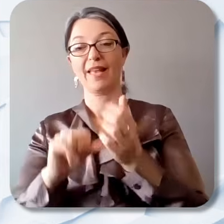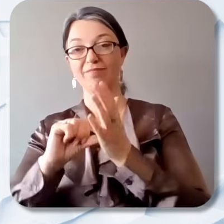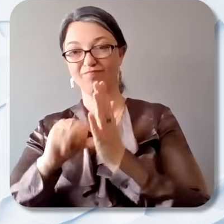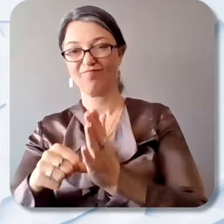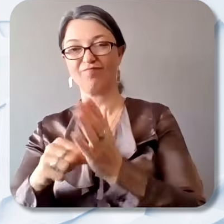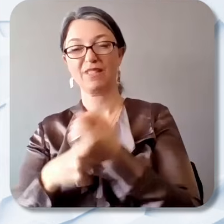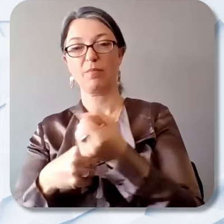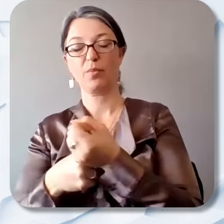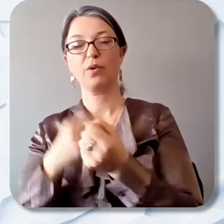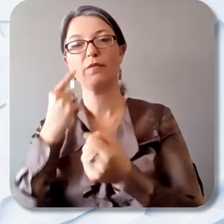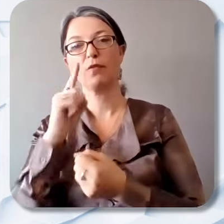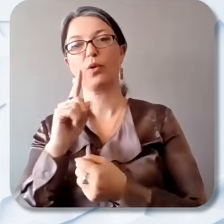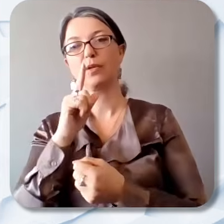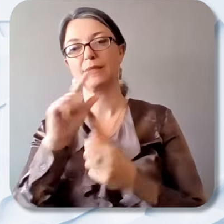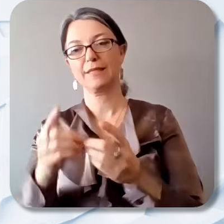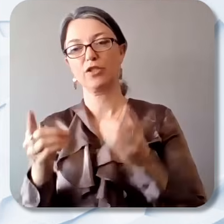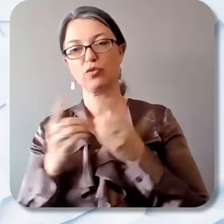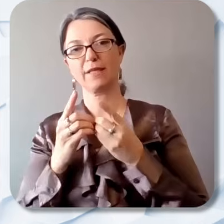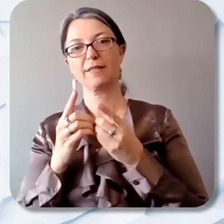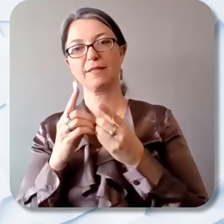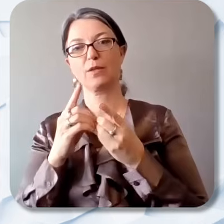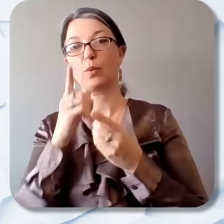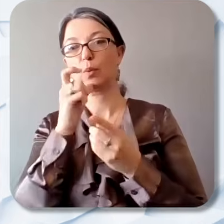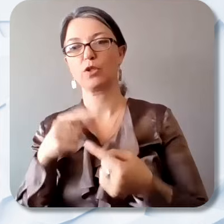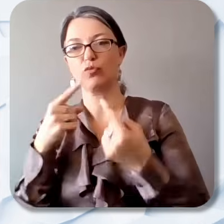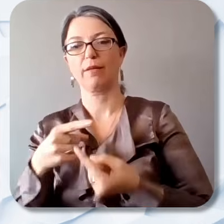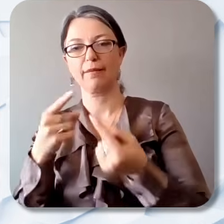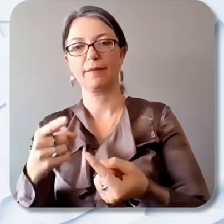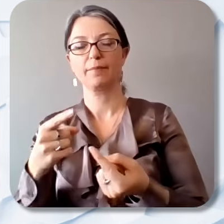But I can't tell you what that looks like because we've never collected this data before.